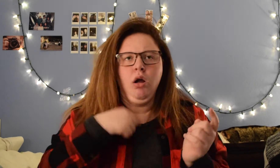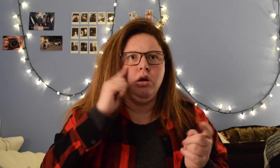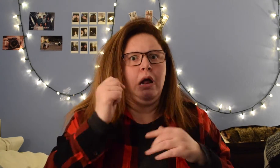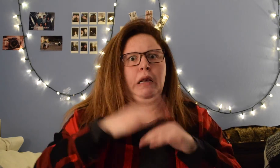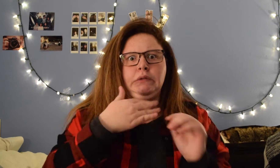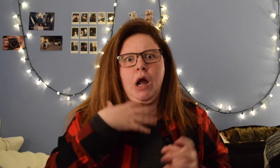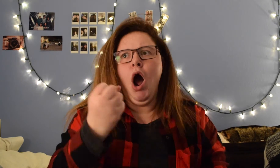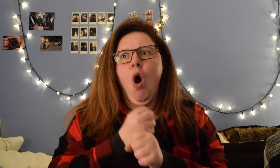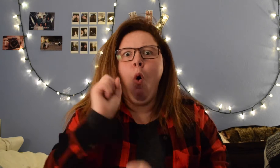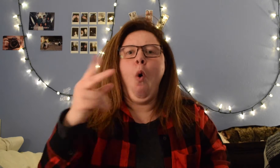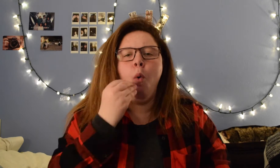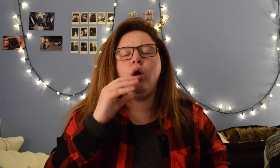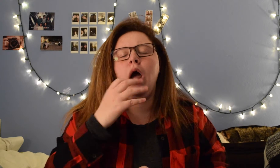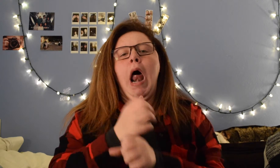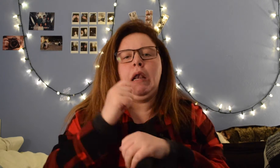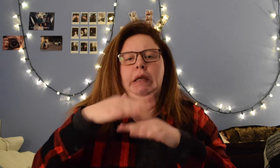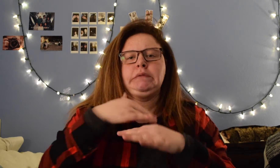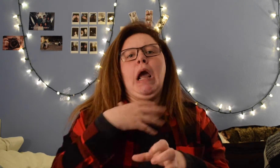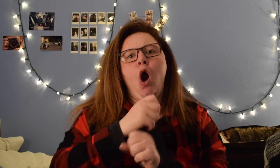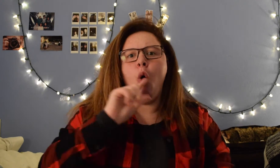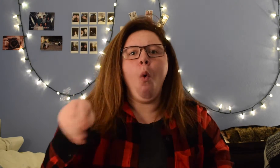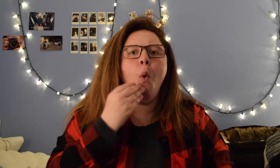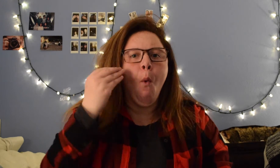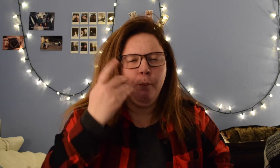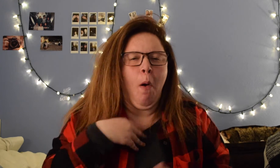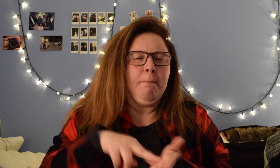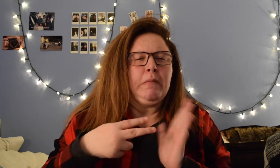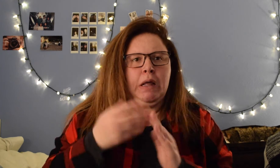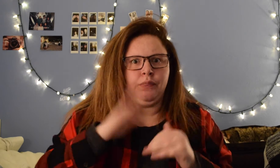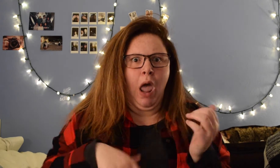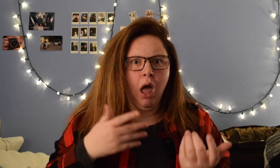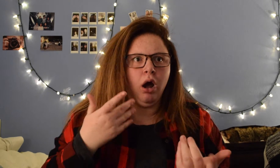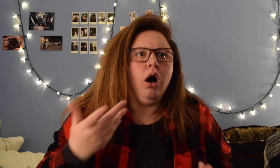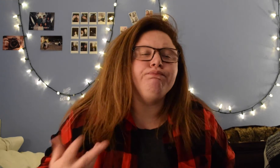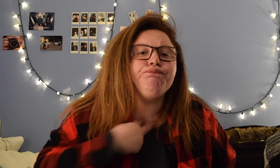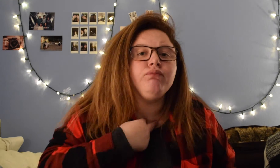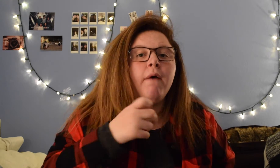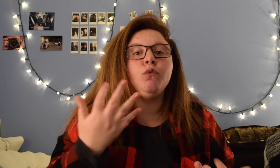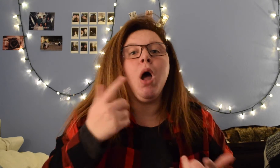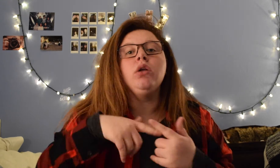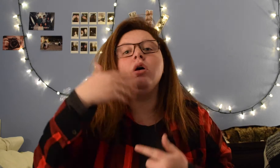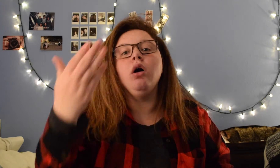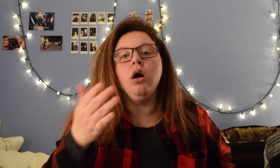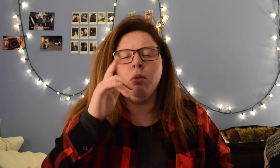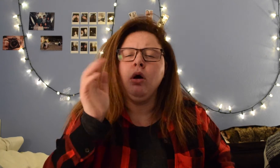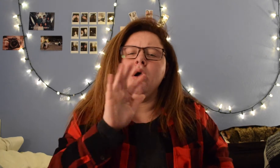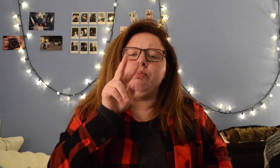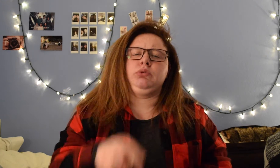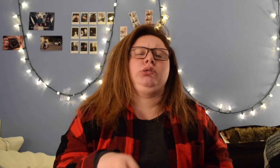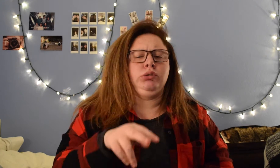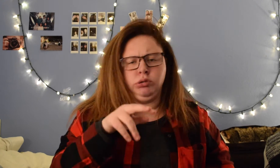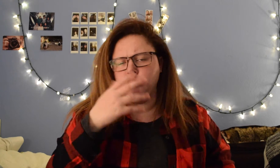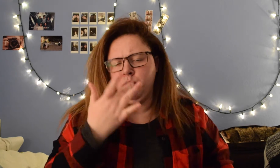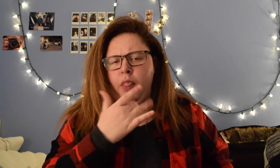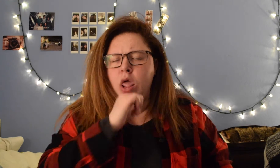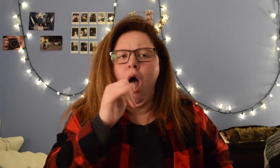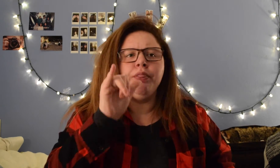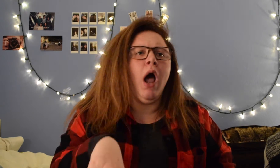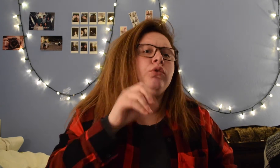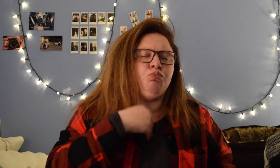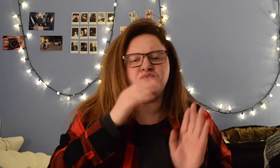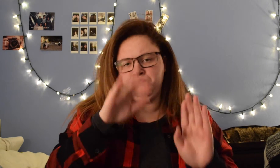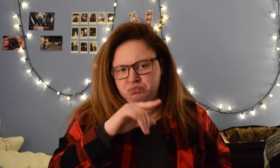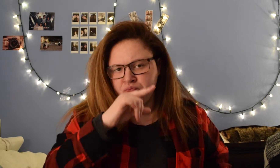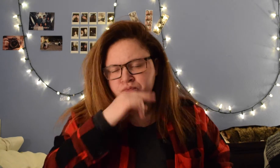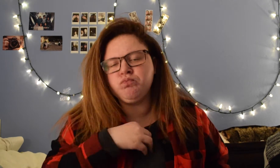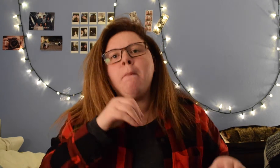But I was thinking at least I get to go home than be stuck and wait for the next plane. I definitely didn't want that to happen